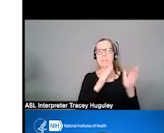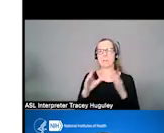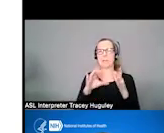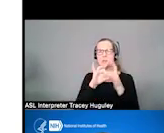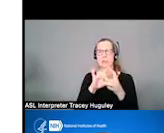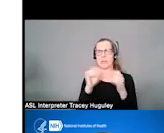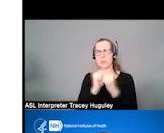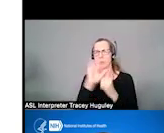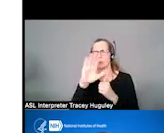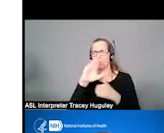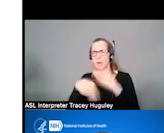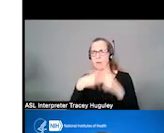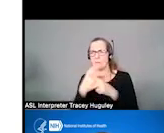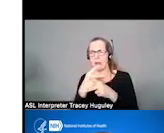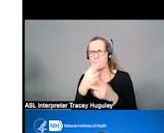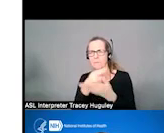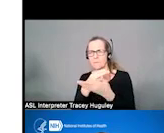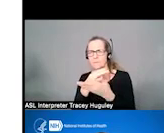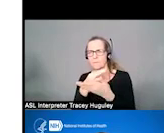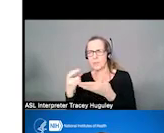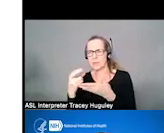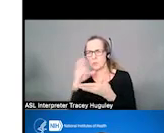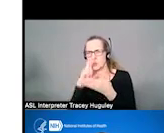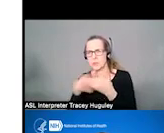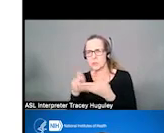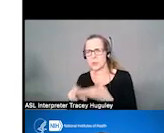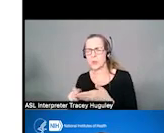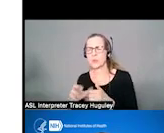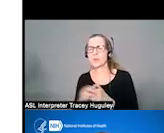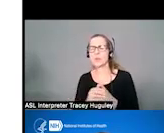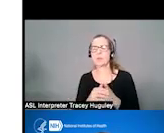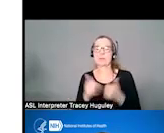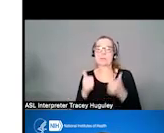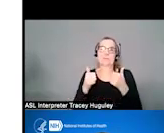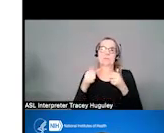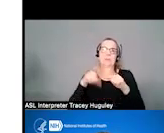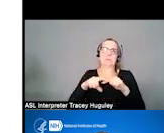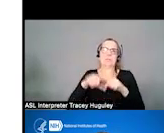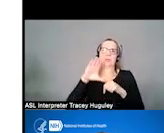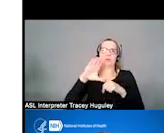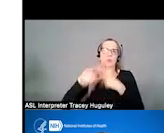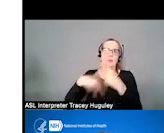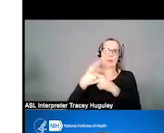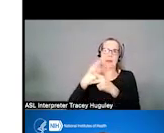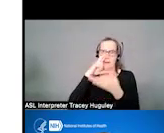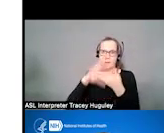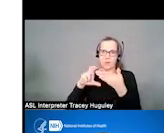Again, depending on the type of research you're conducting, things will certainly vary, and so it might be helpful